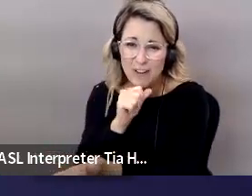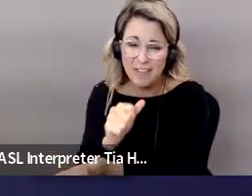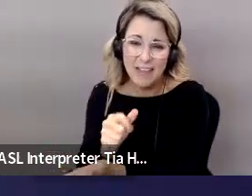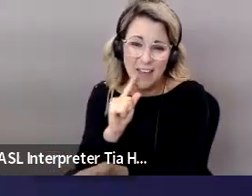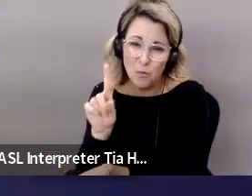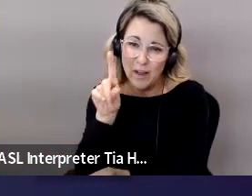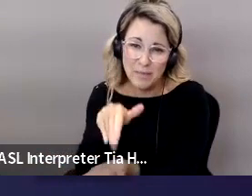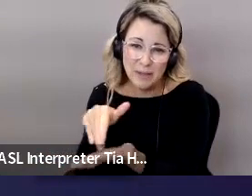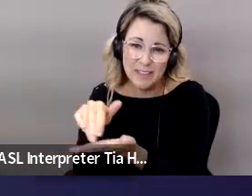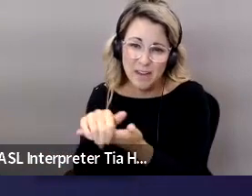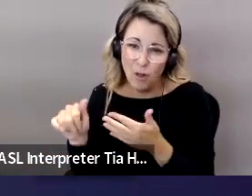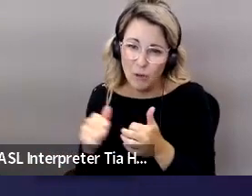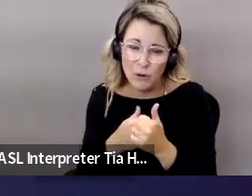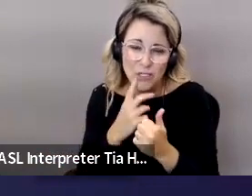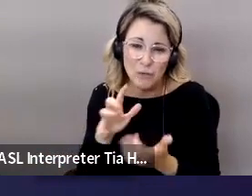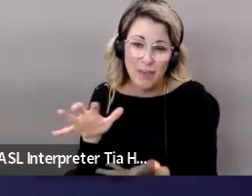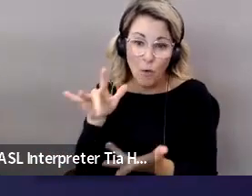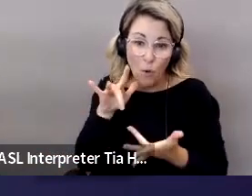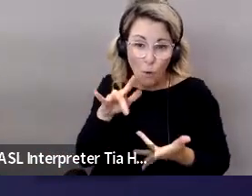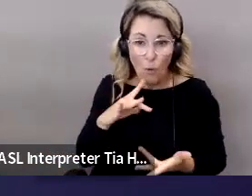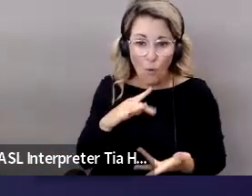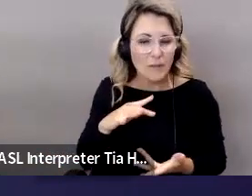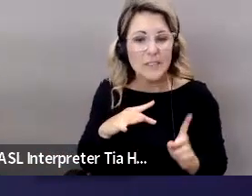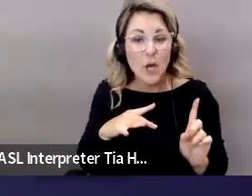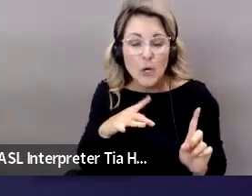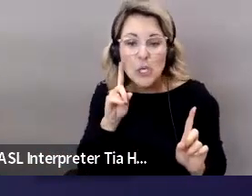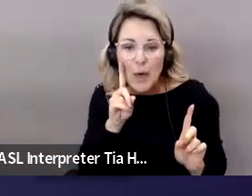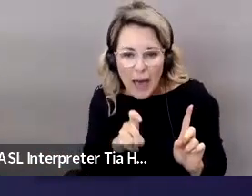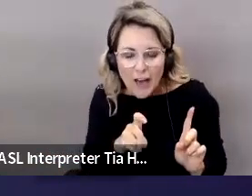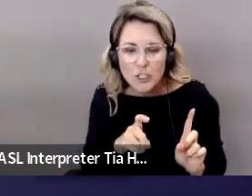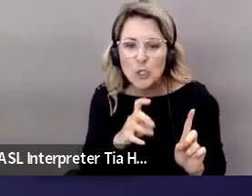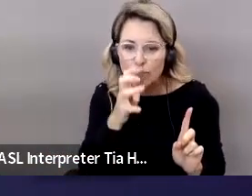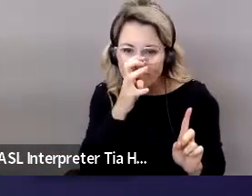make sure that you detail every single little cost down to a T. And they're going to ask you